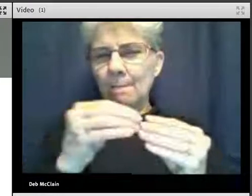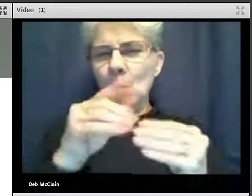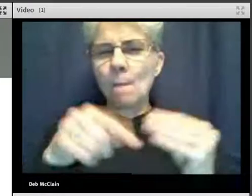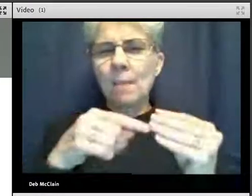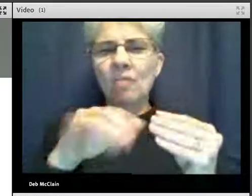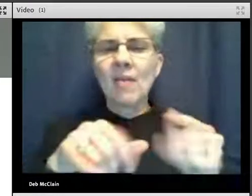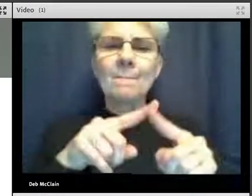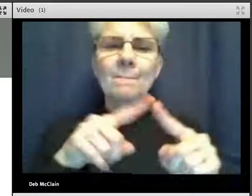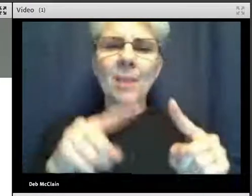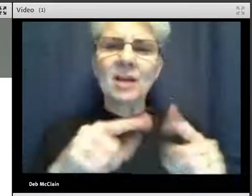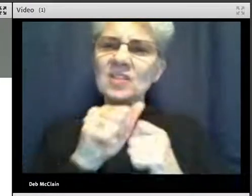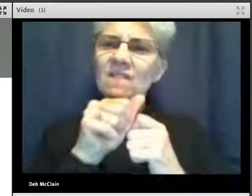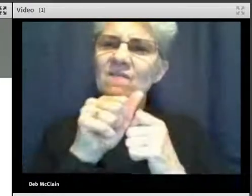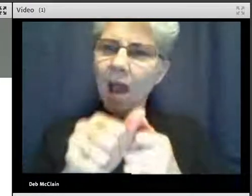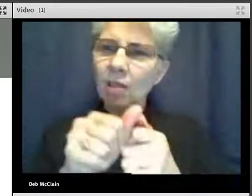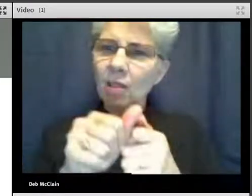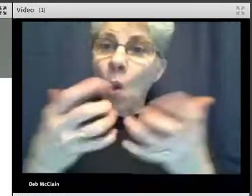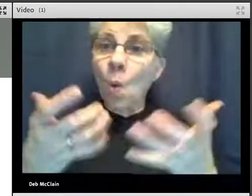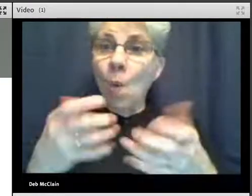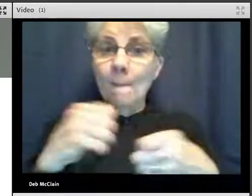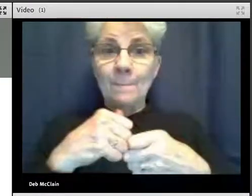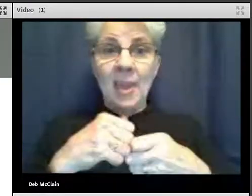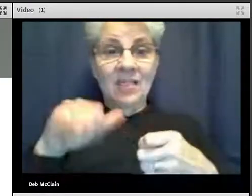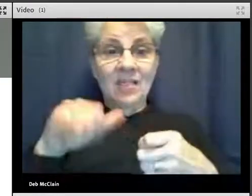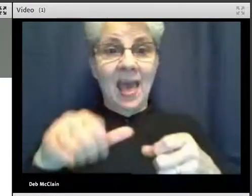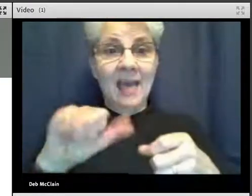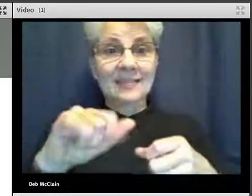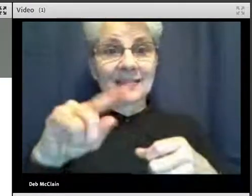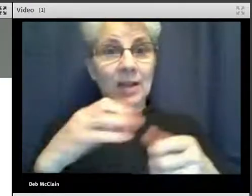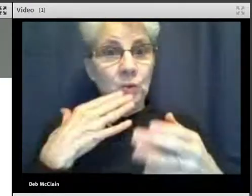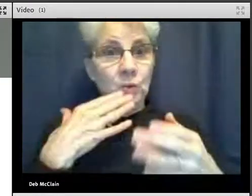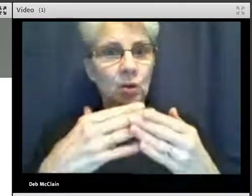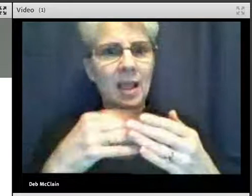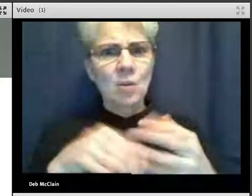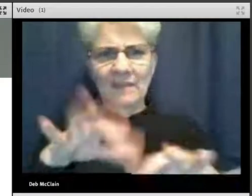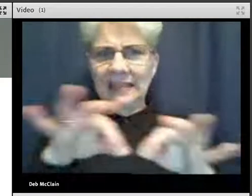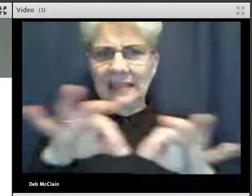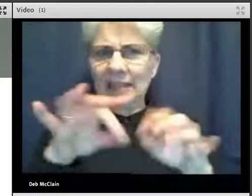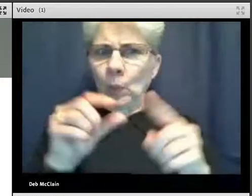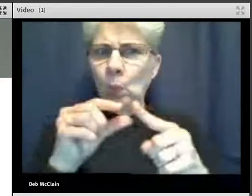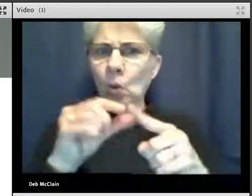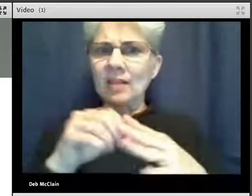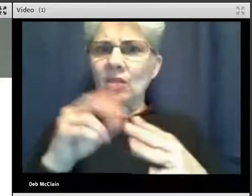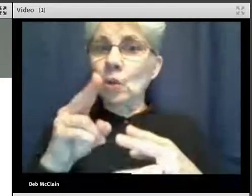But really, just following what makes the site good, and then you have the keyword in the URL.